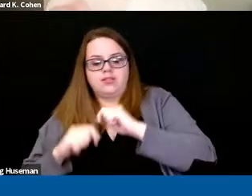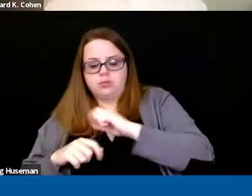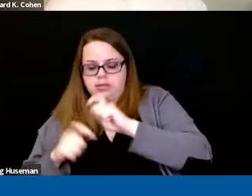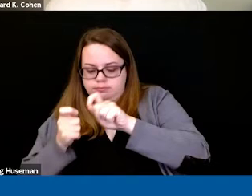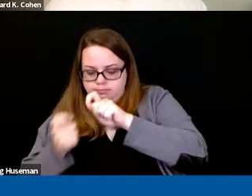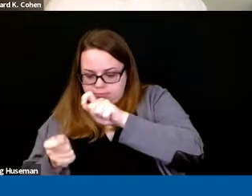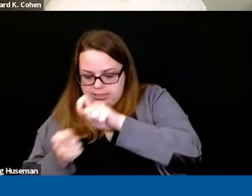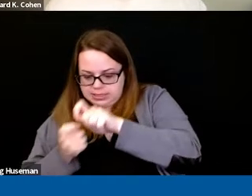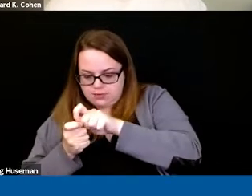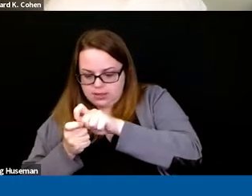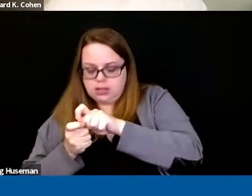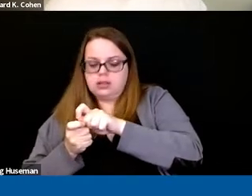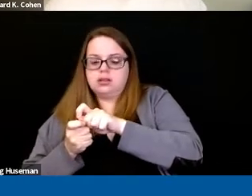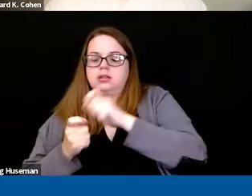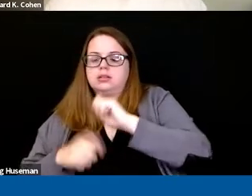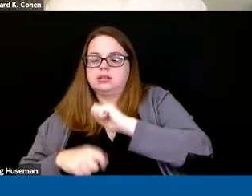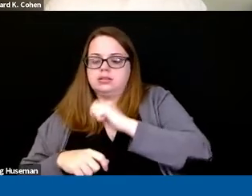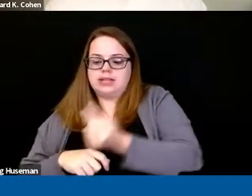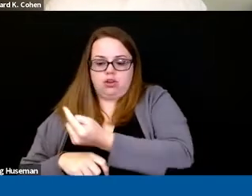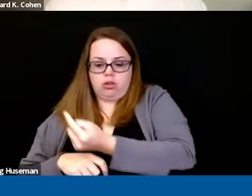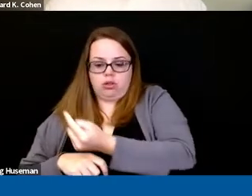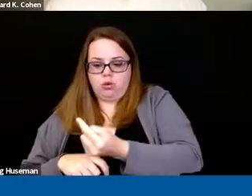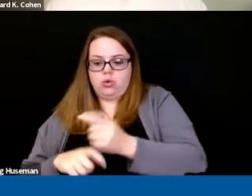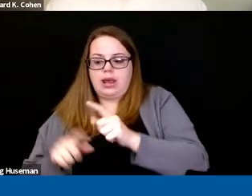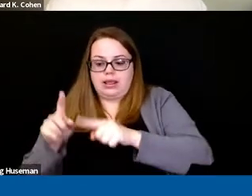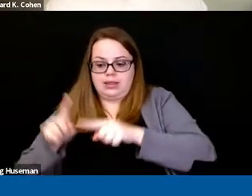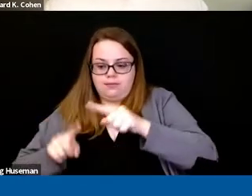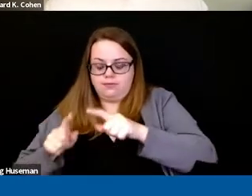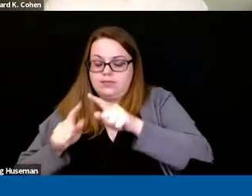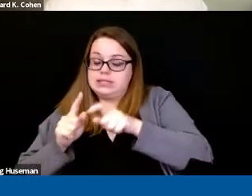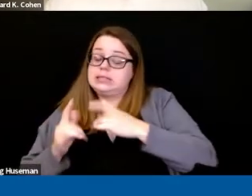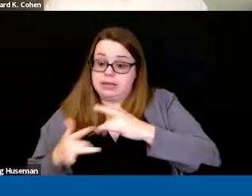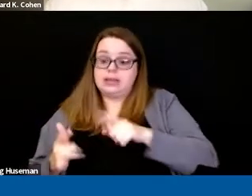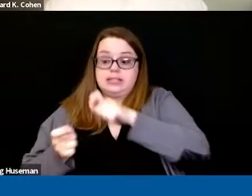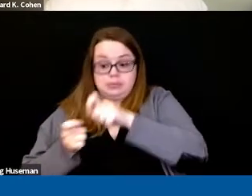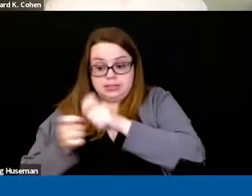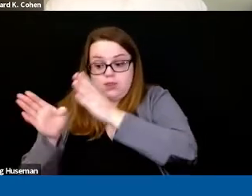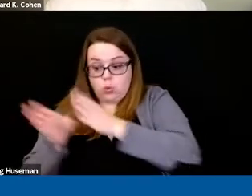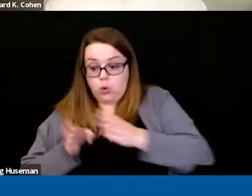standalone roles and often in a very particular order. In most cases, you cannot pick and choose